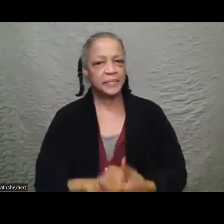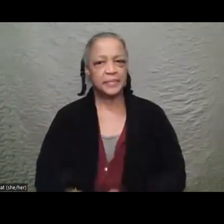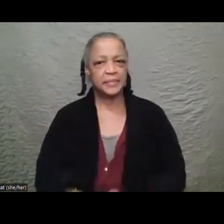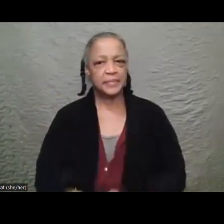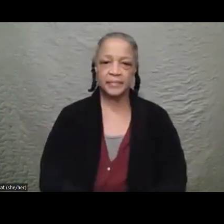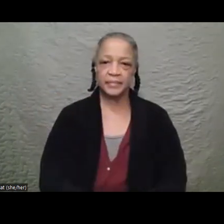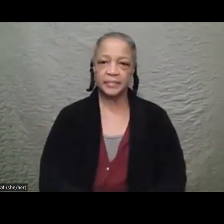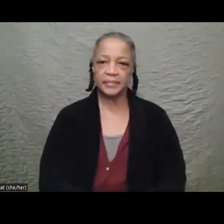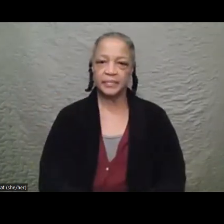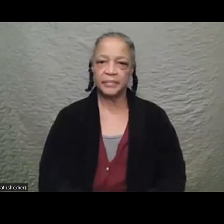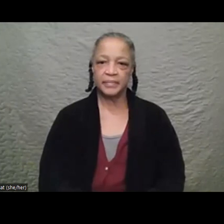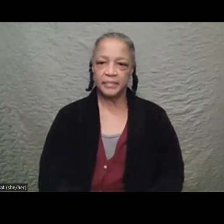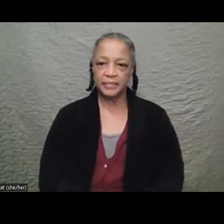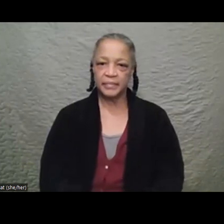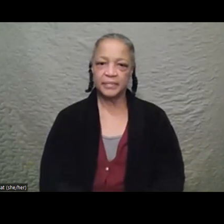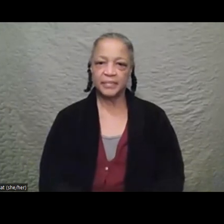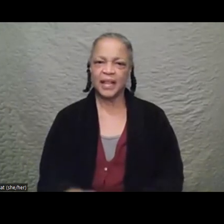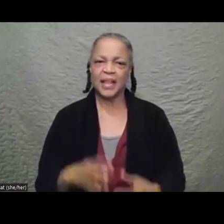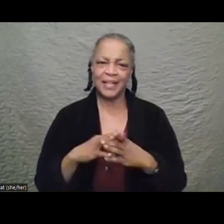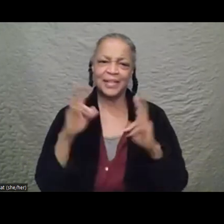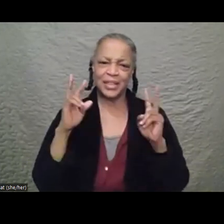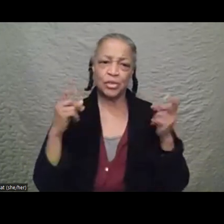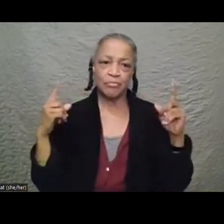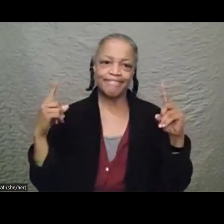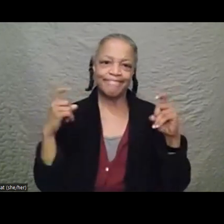So, this is a complicated issue, right?